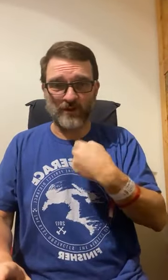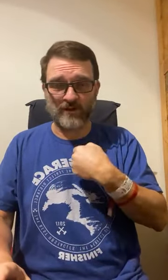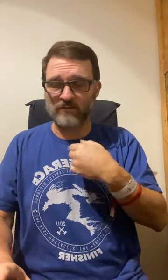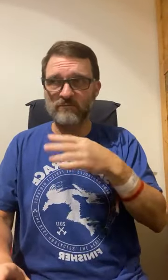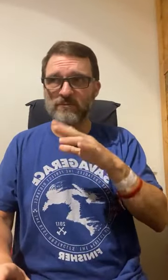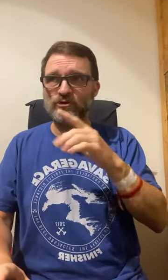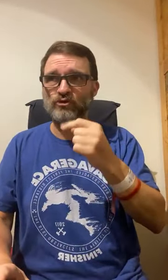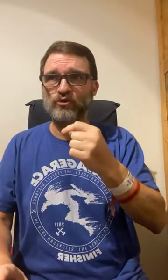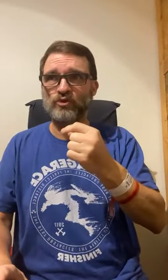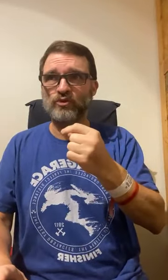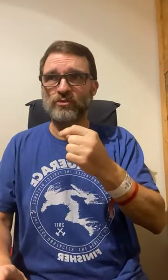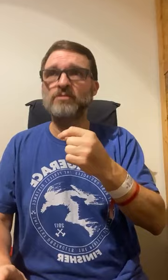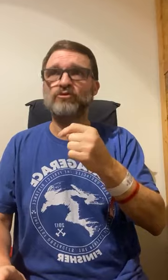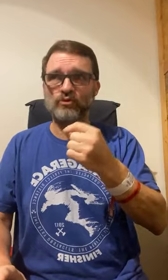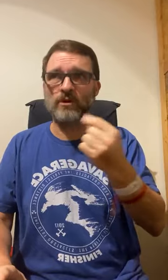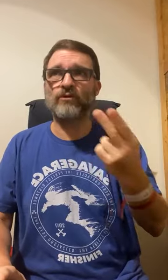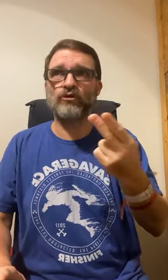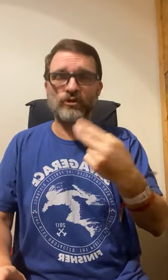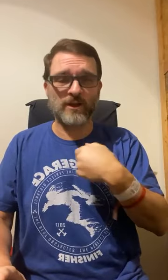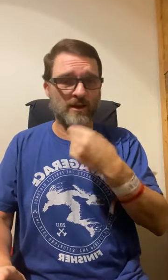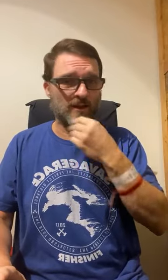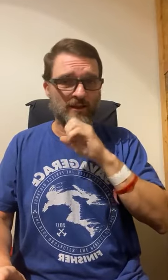Tuesday and Thursday I had ... no wait Tuesday and Thursday